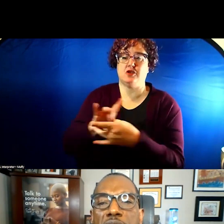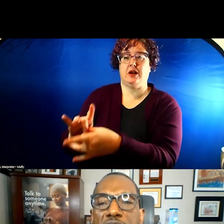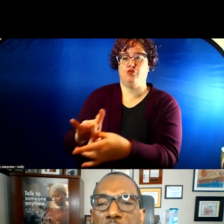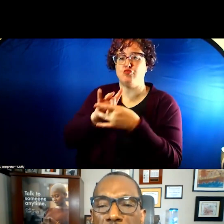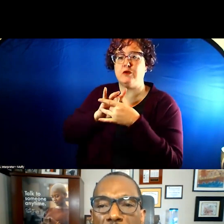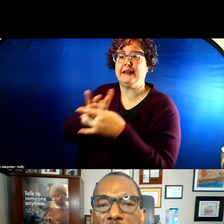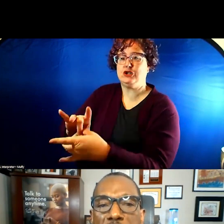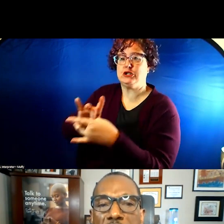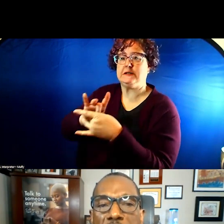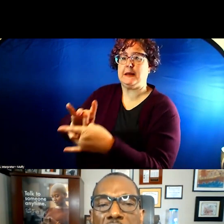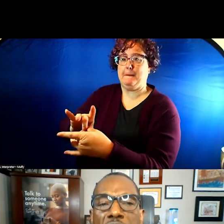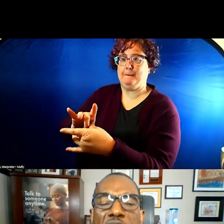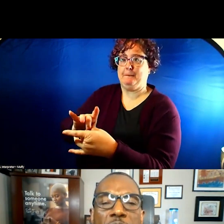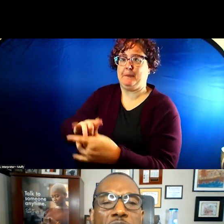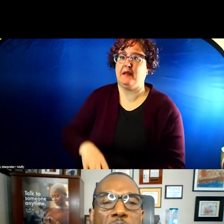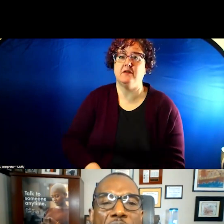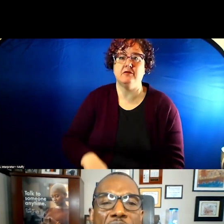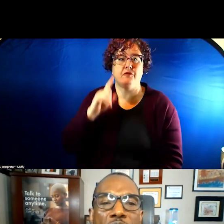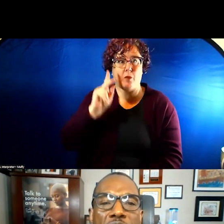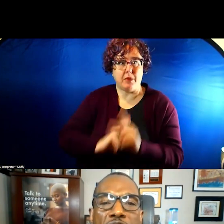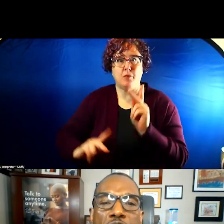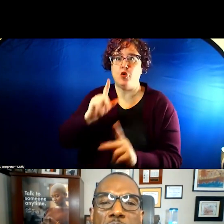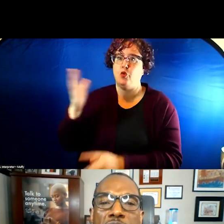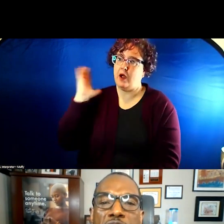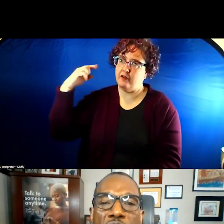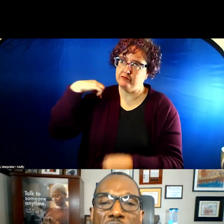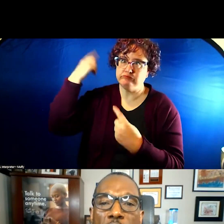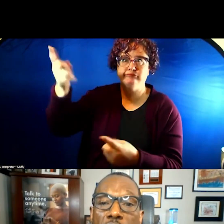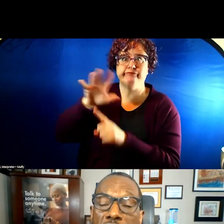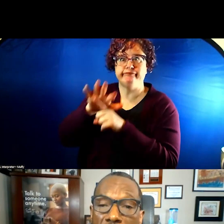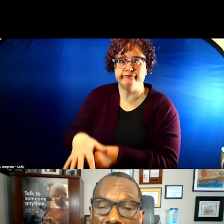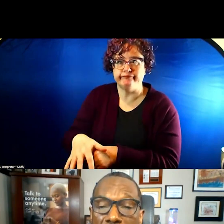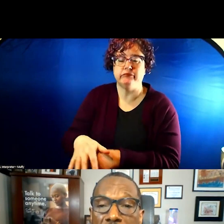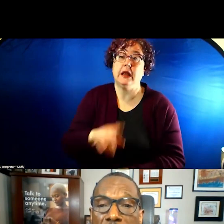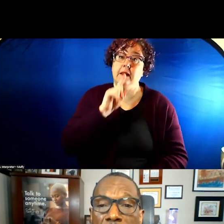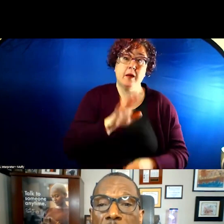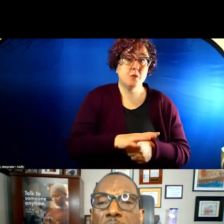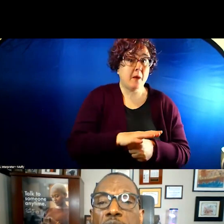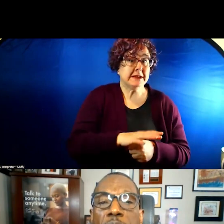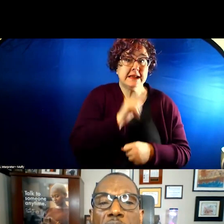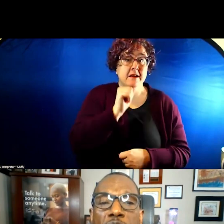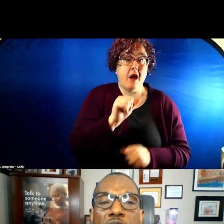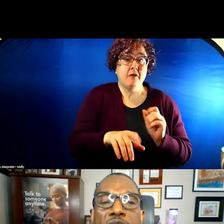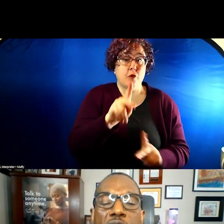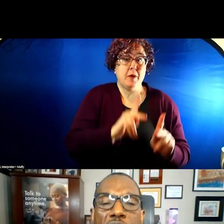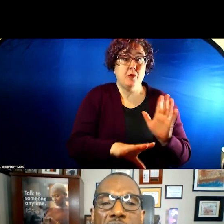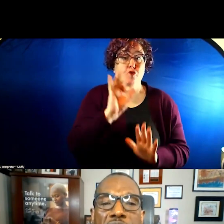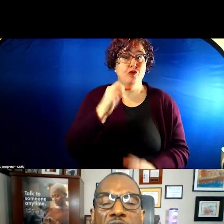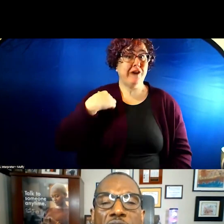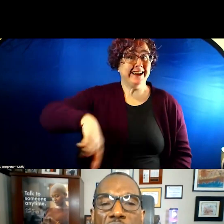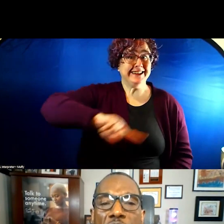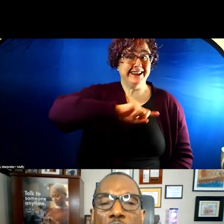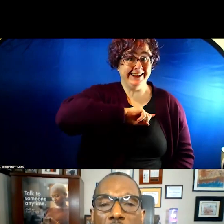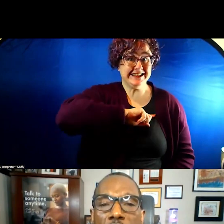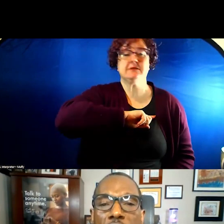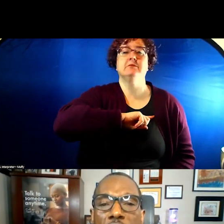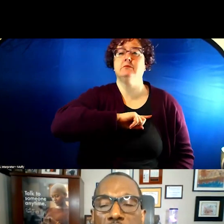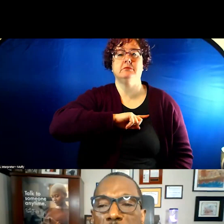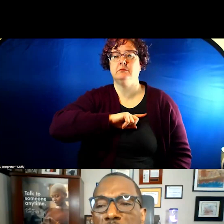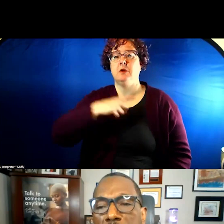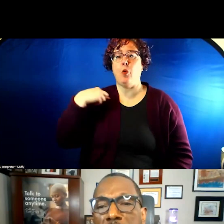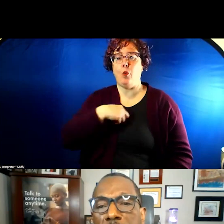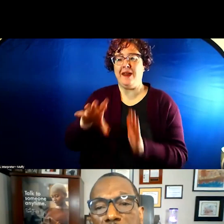IT IS A WAY TO BUILD PATH WAYS TO THE COMMUNITIES.